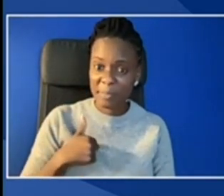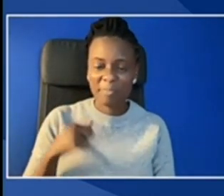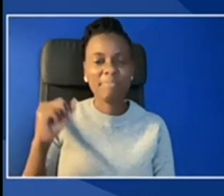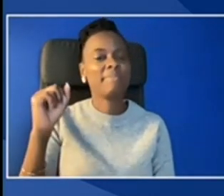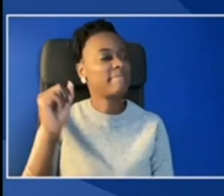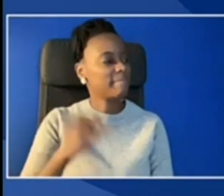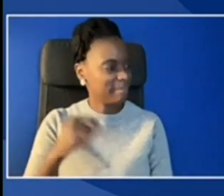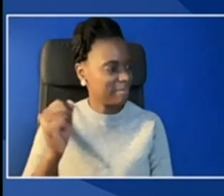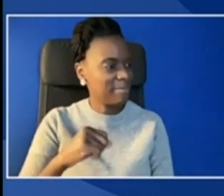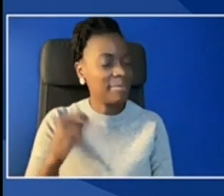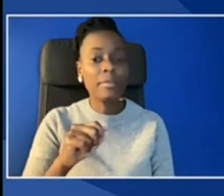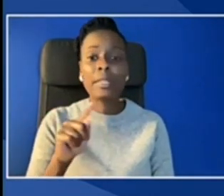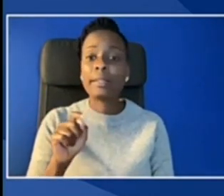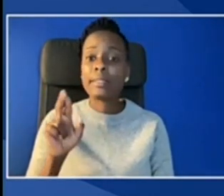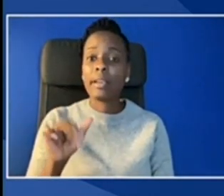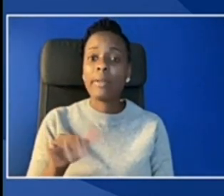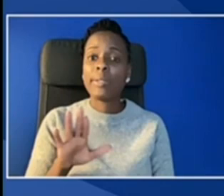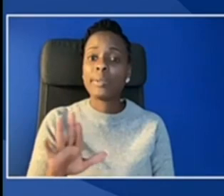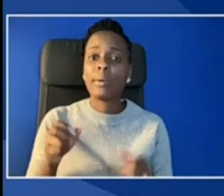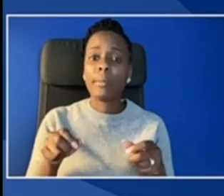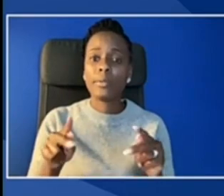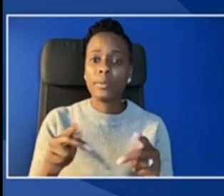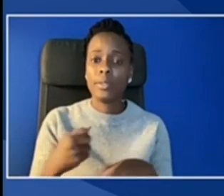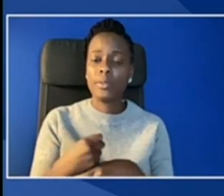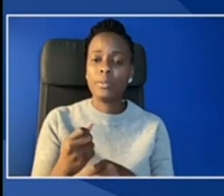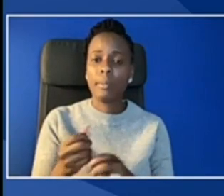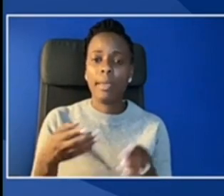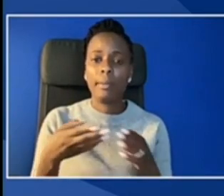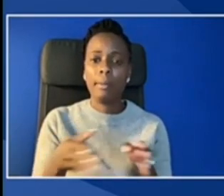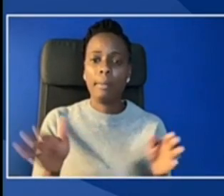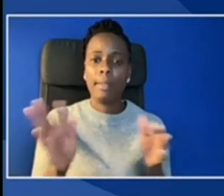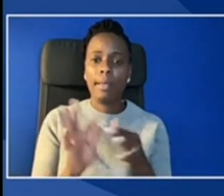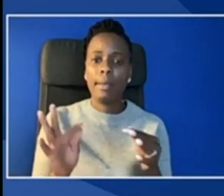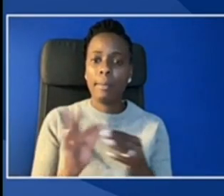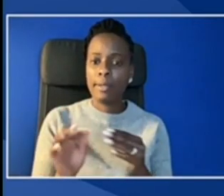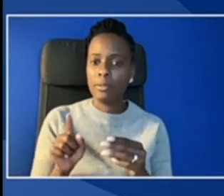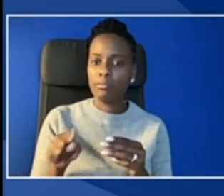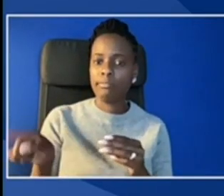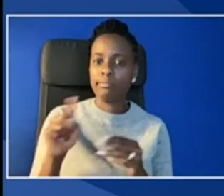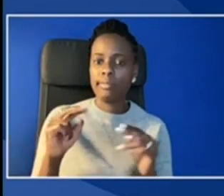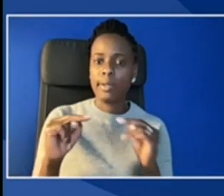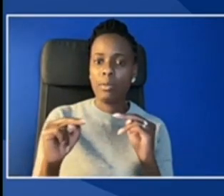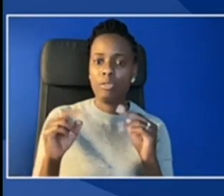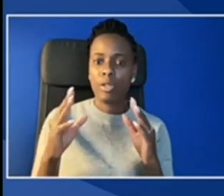Terry, this is your opportunity to make a public comment to the negotiators. You will have three minutes with a